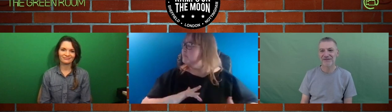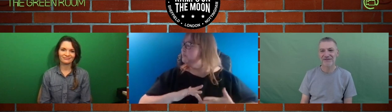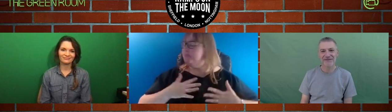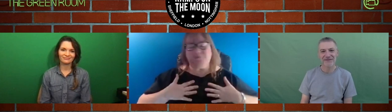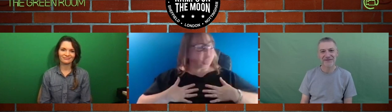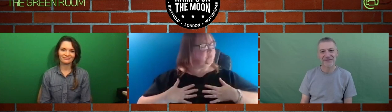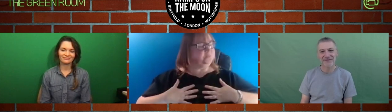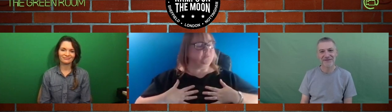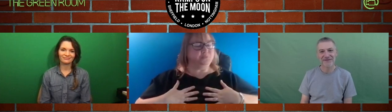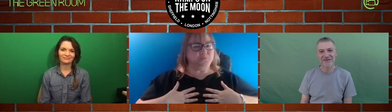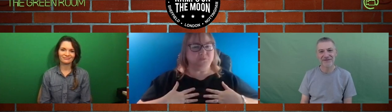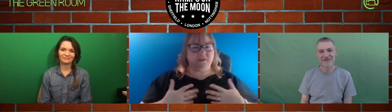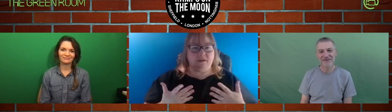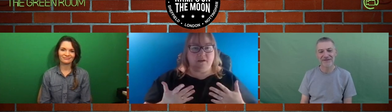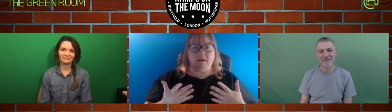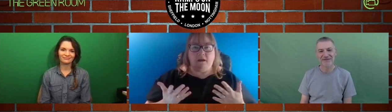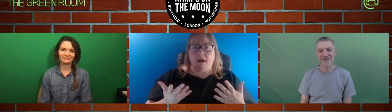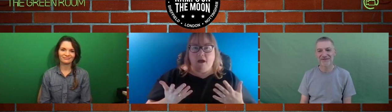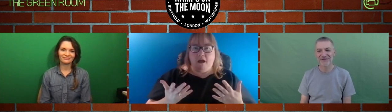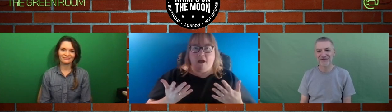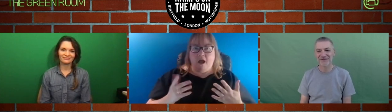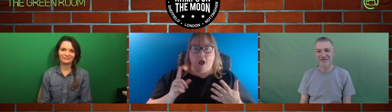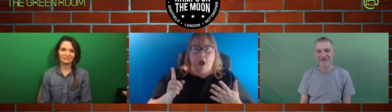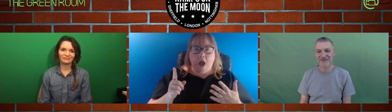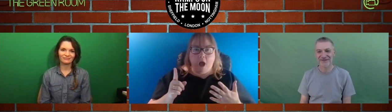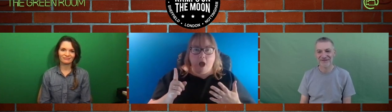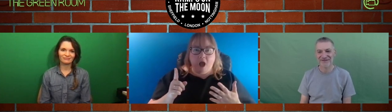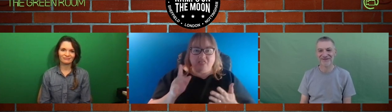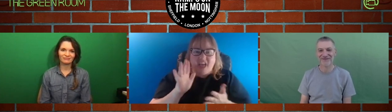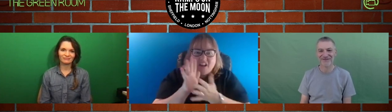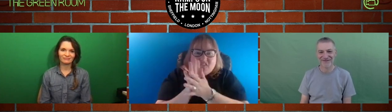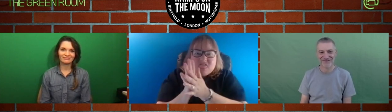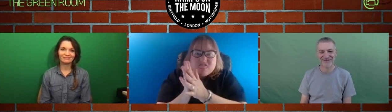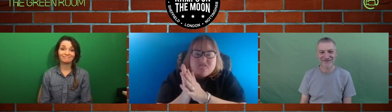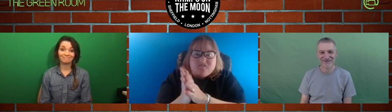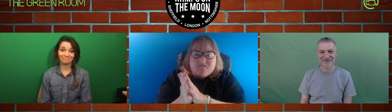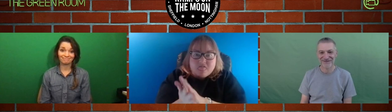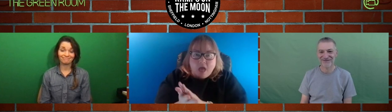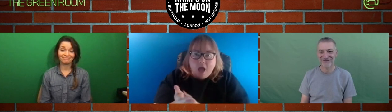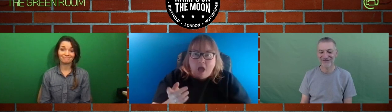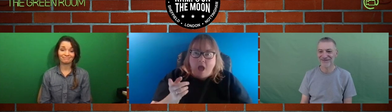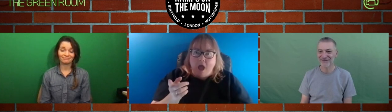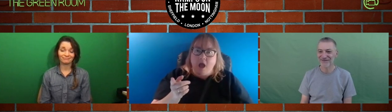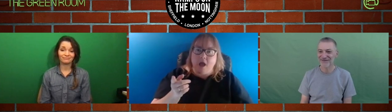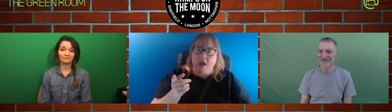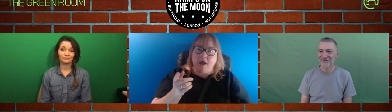And then it was destroyed. So we imagined... It helped you create your backstory. So you remember we talked about how Luna